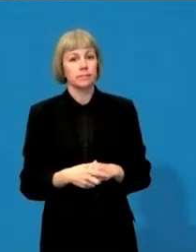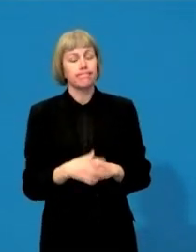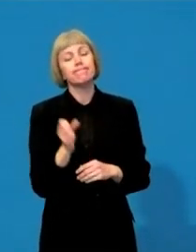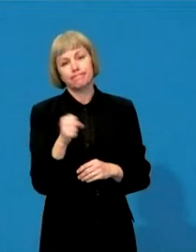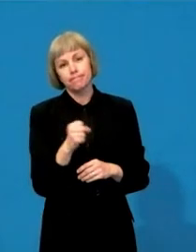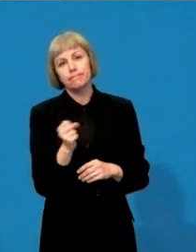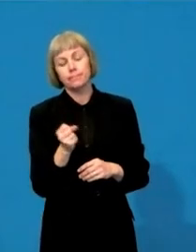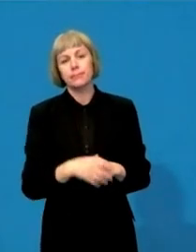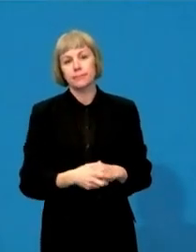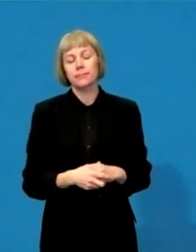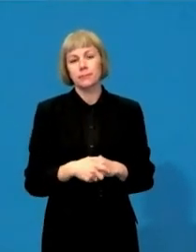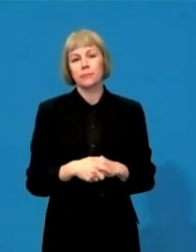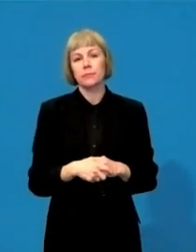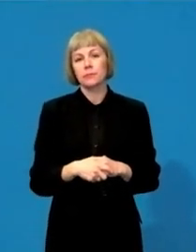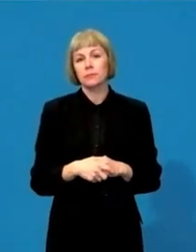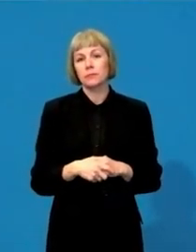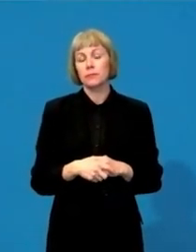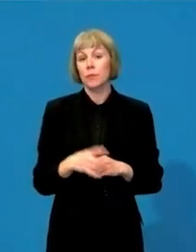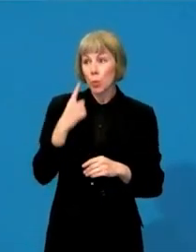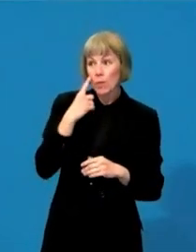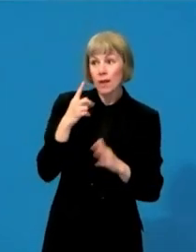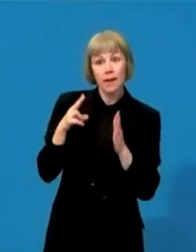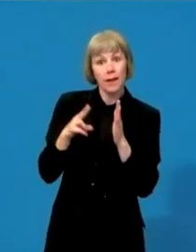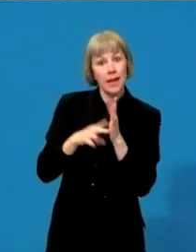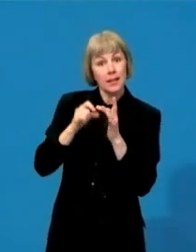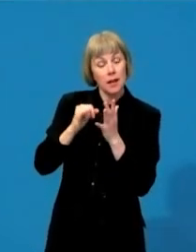And do you think the NDIS is culturally appropriate for you and your sons?